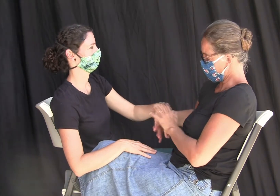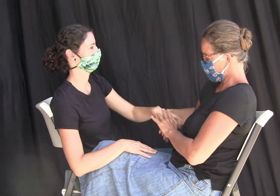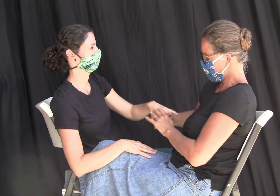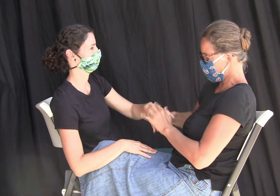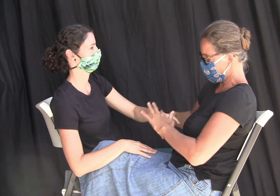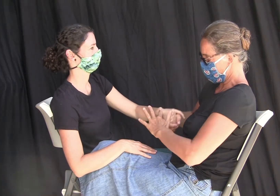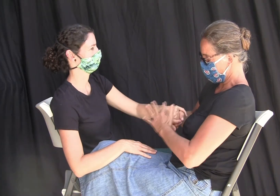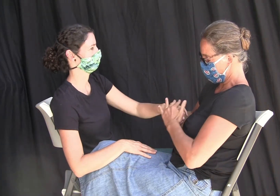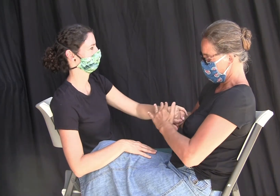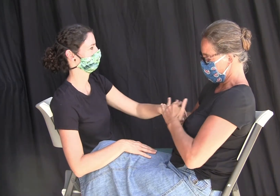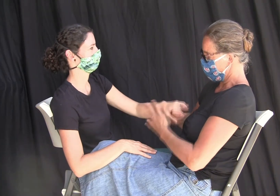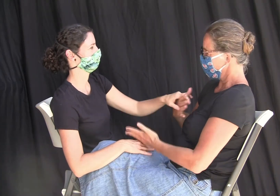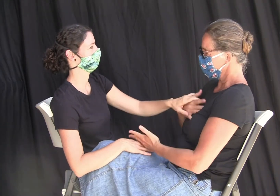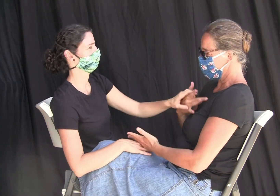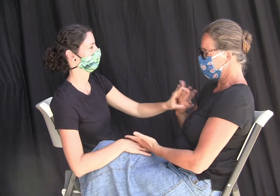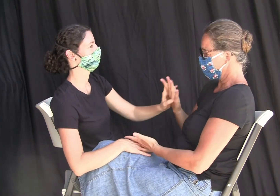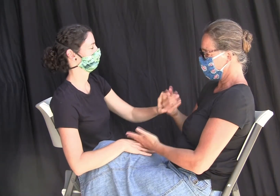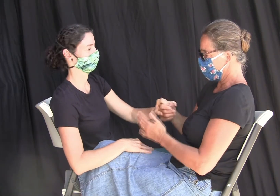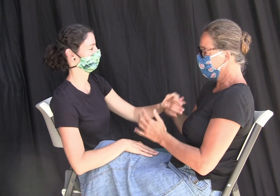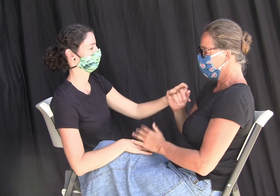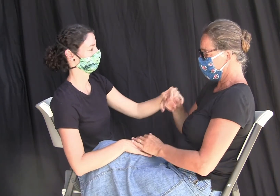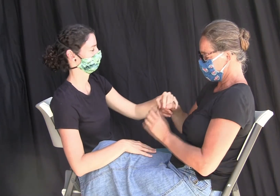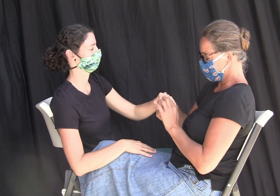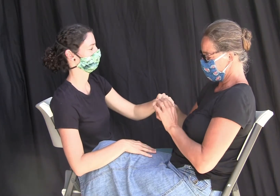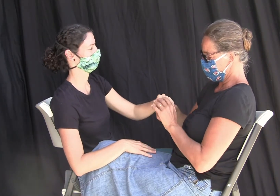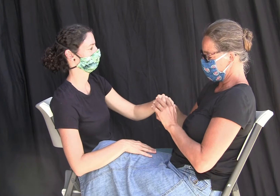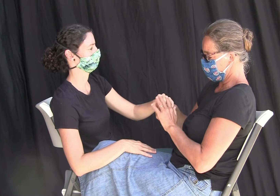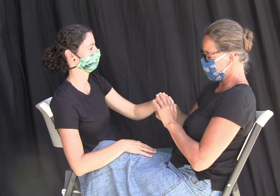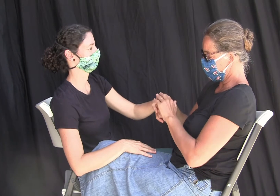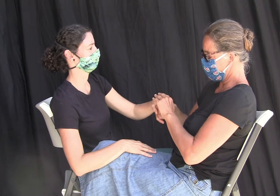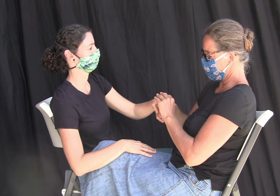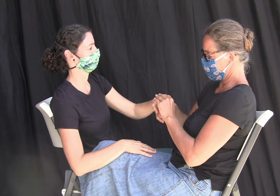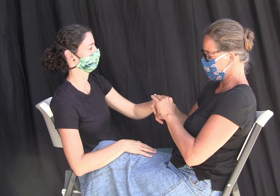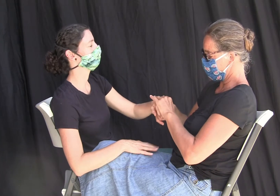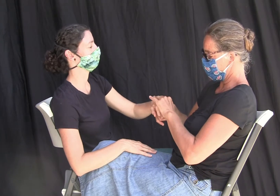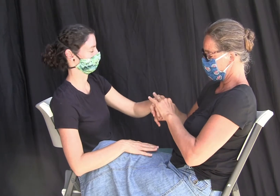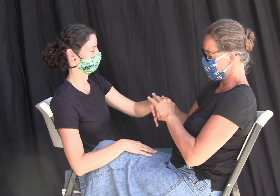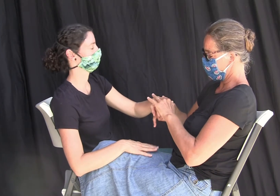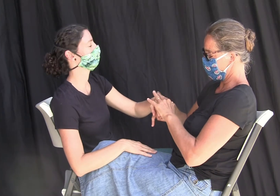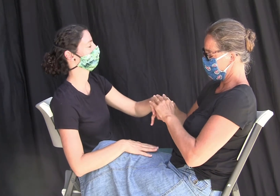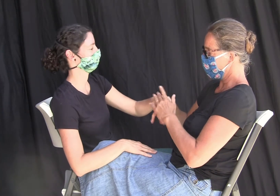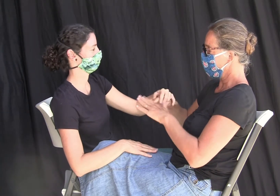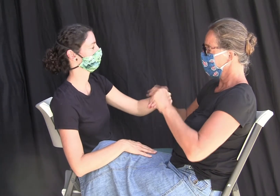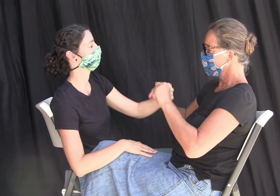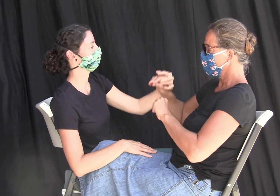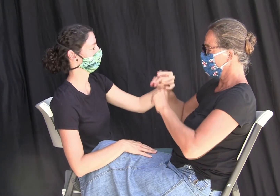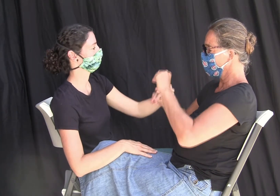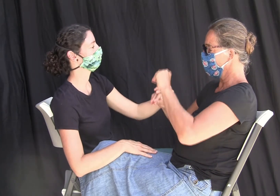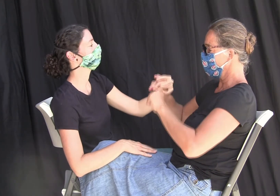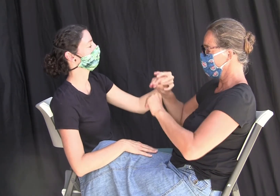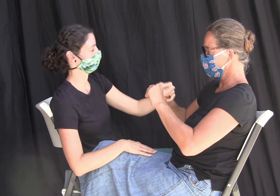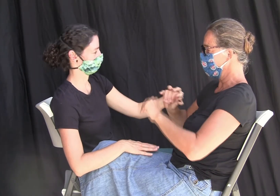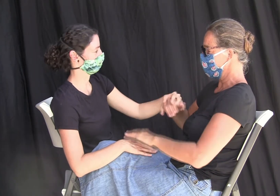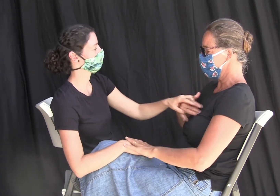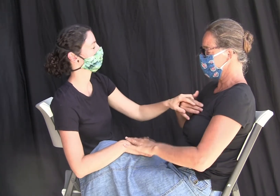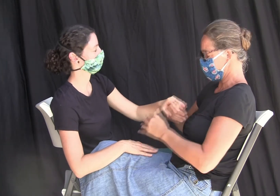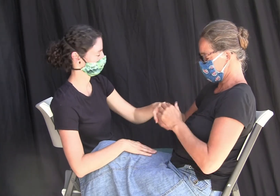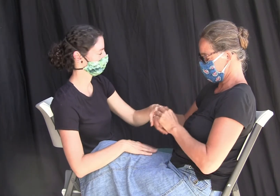and will miss catching necessary details. When positioned correctly, the listener's hand can feel my knuckles moving right up against her palm.